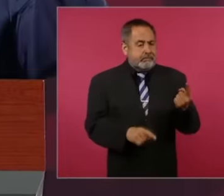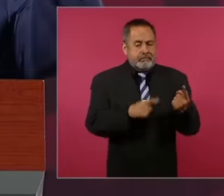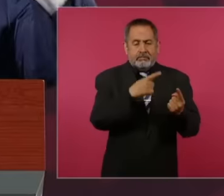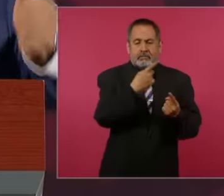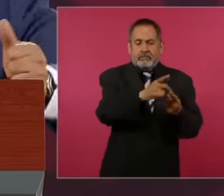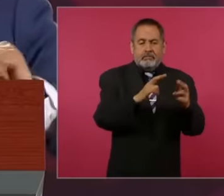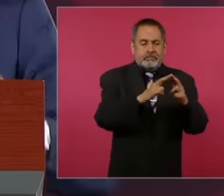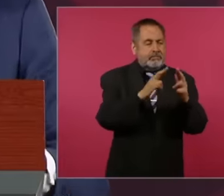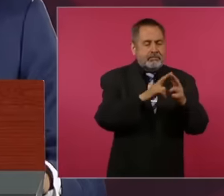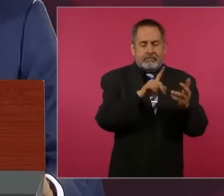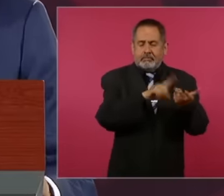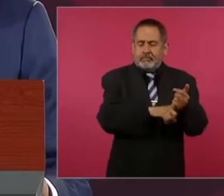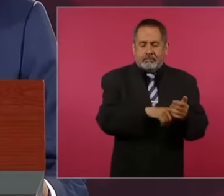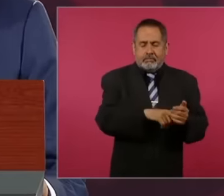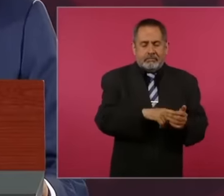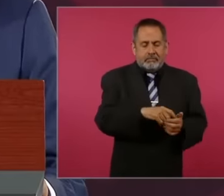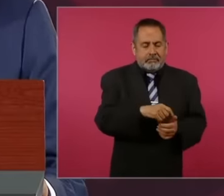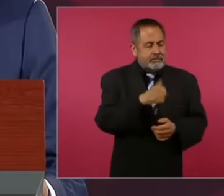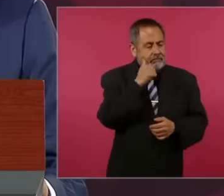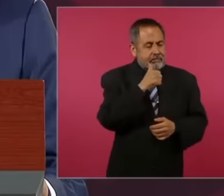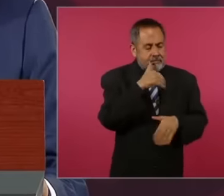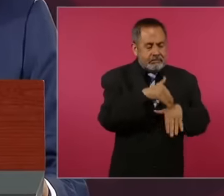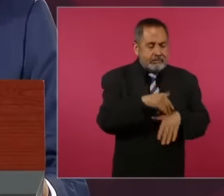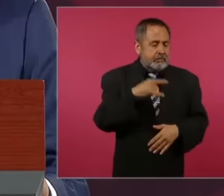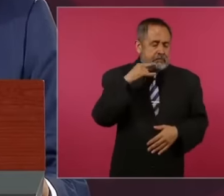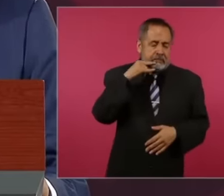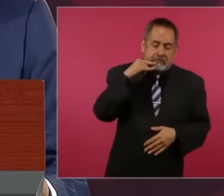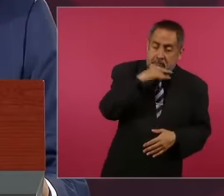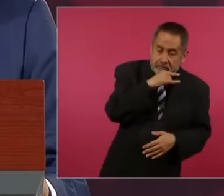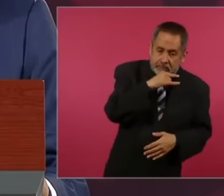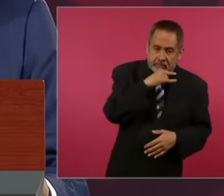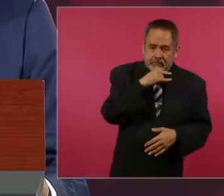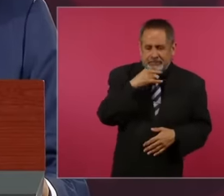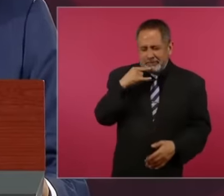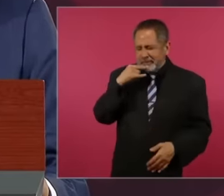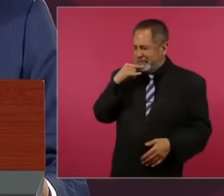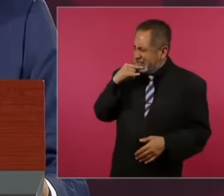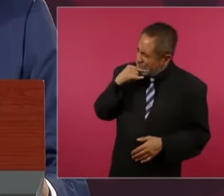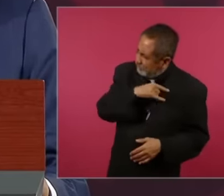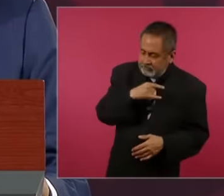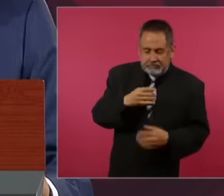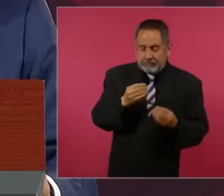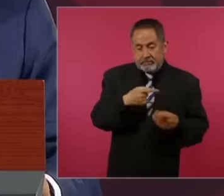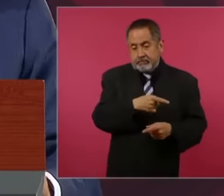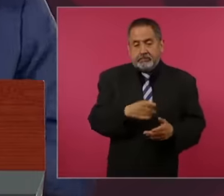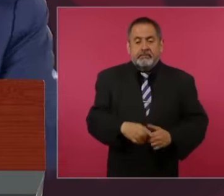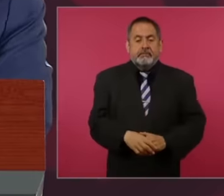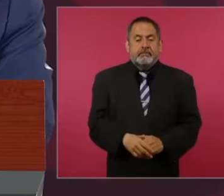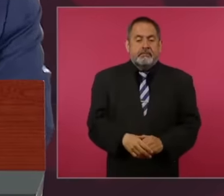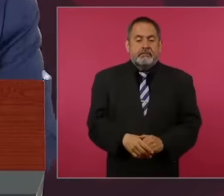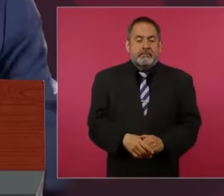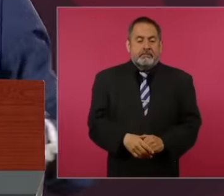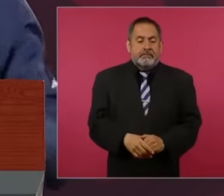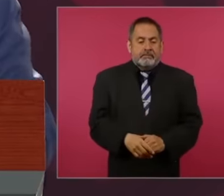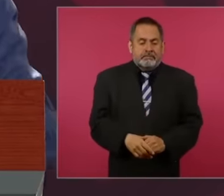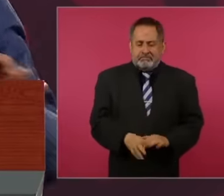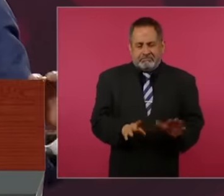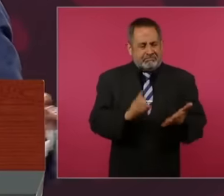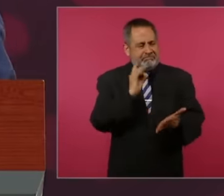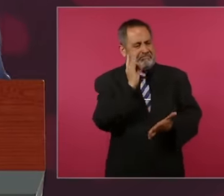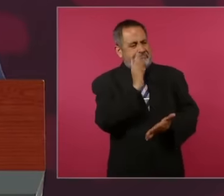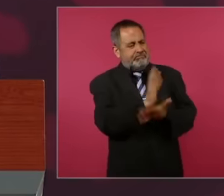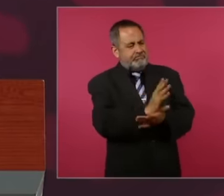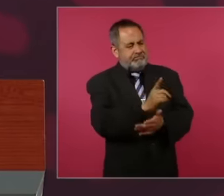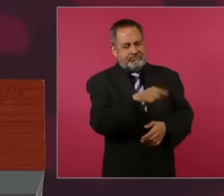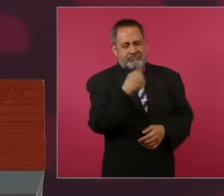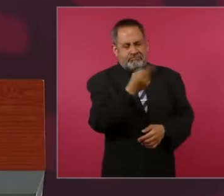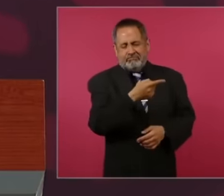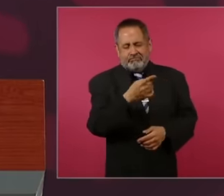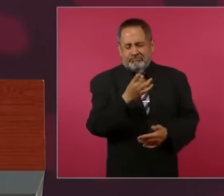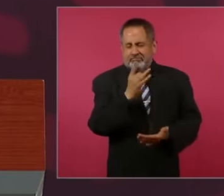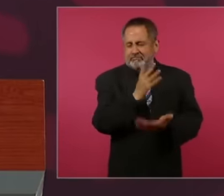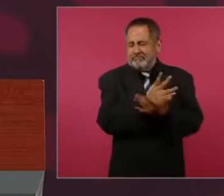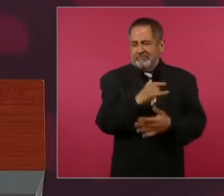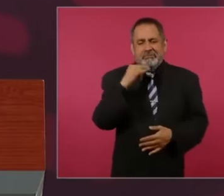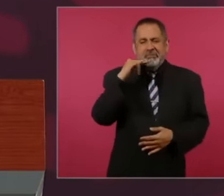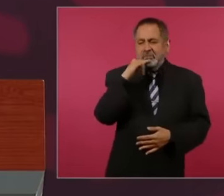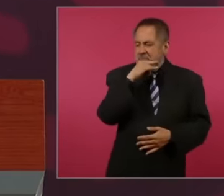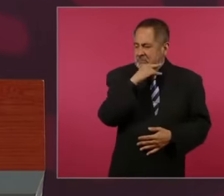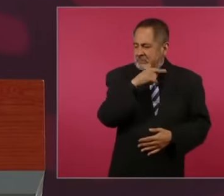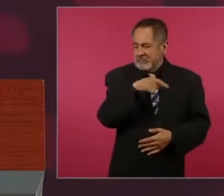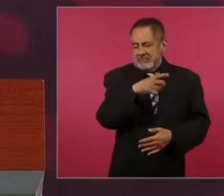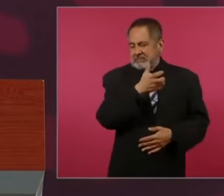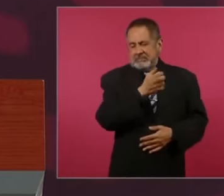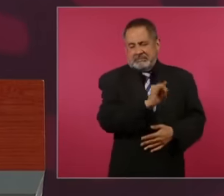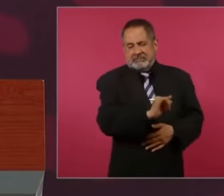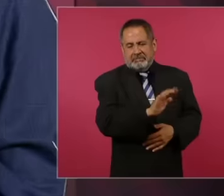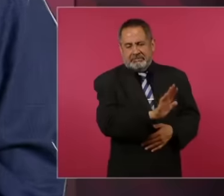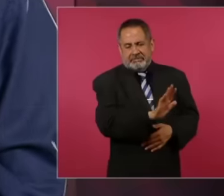hypocrisy as a doctrine that distinguishes them. What characterizes them are very